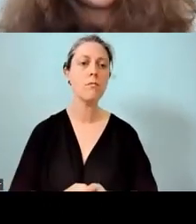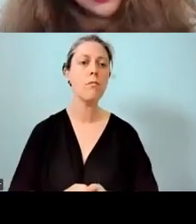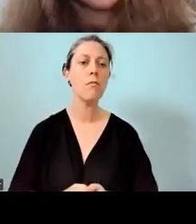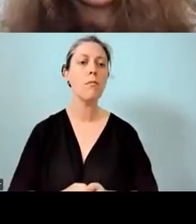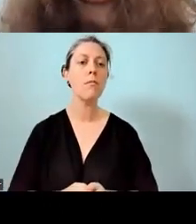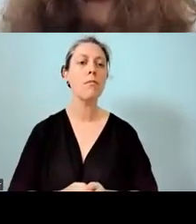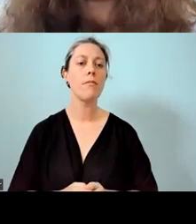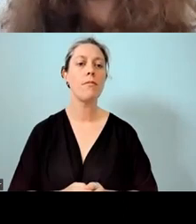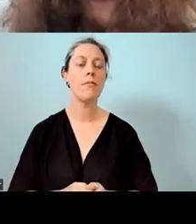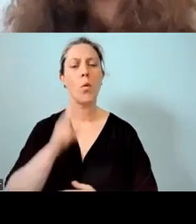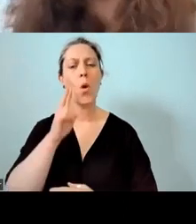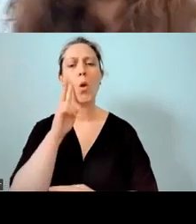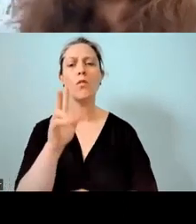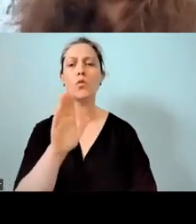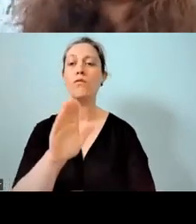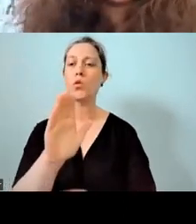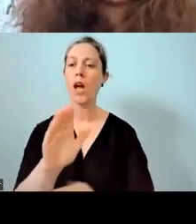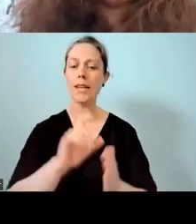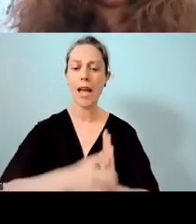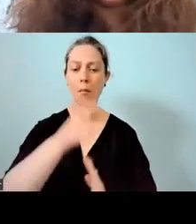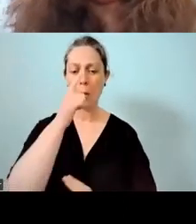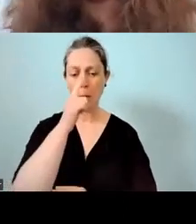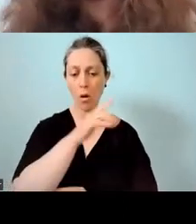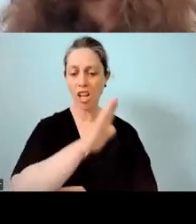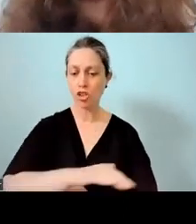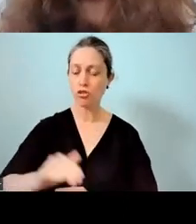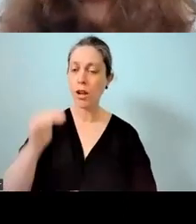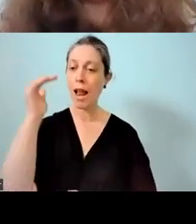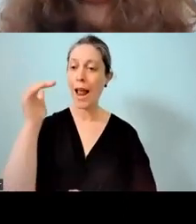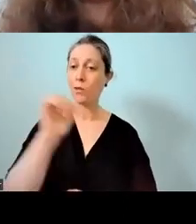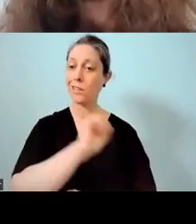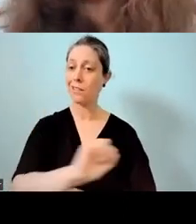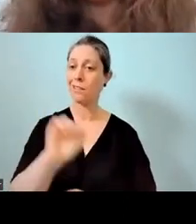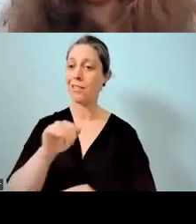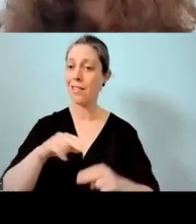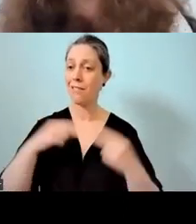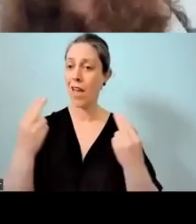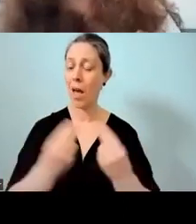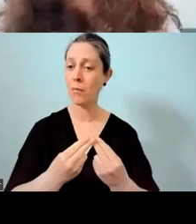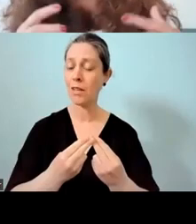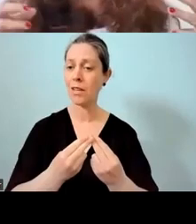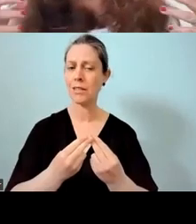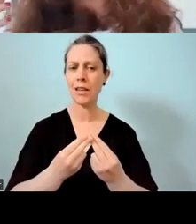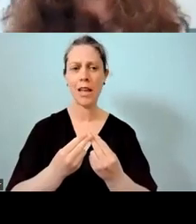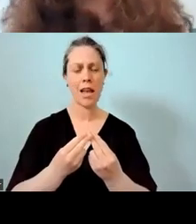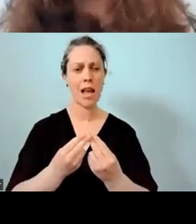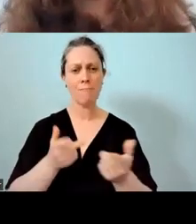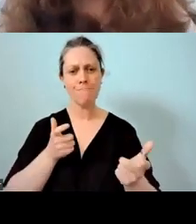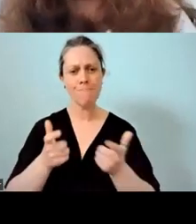and their families have greater choice and control over their supports and lives, it's really important. This is not just about the disability supports,